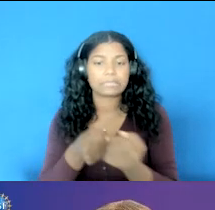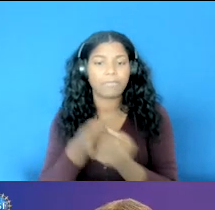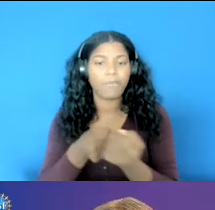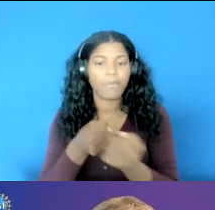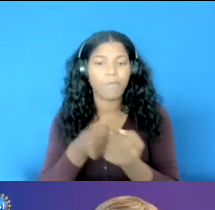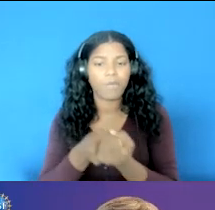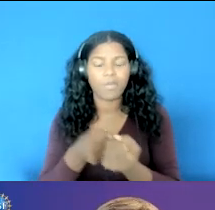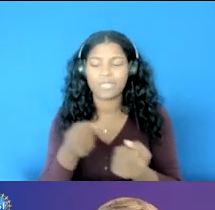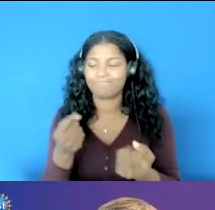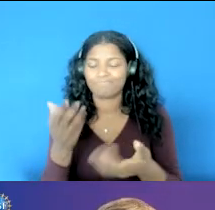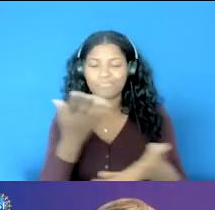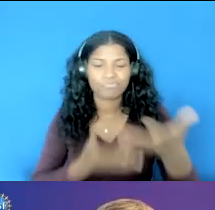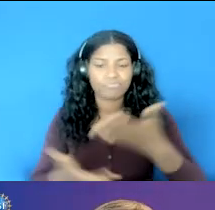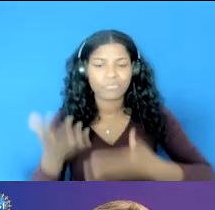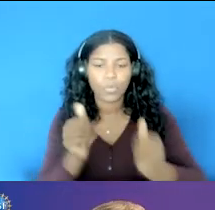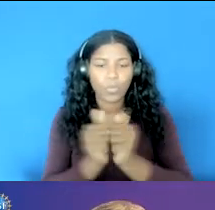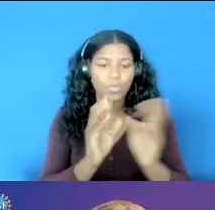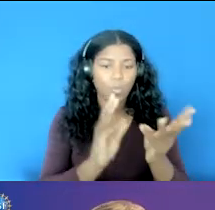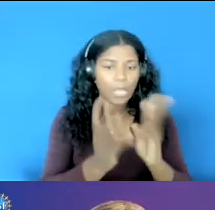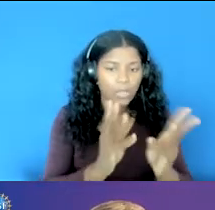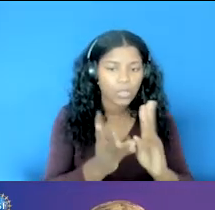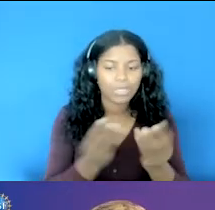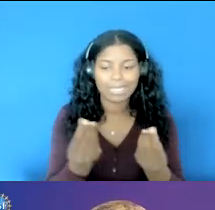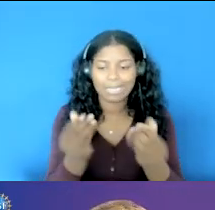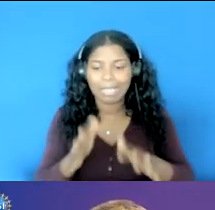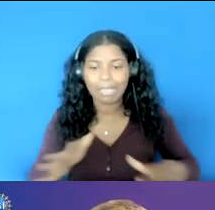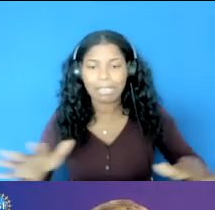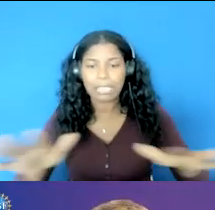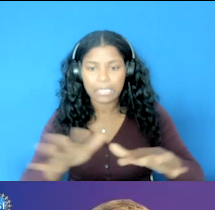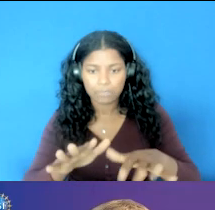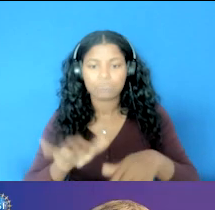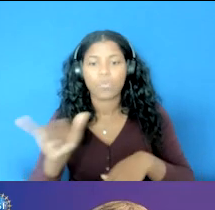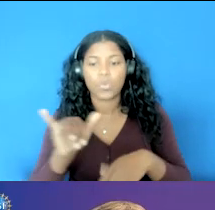Their interactions with the climate, land use and the inhabitant species.